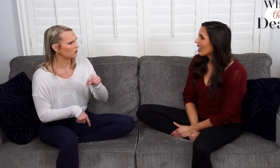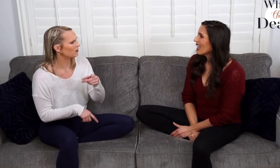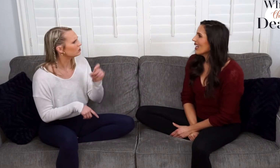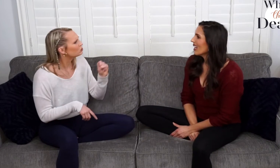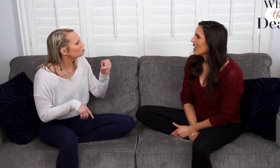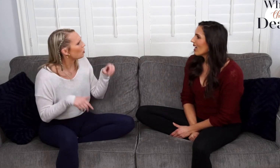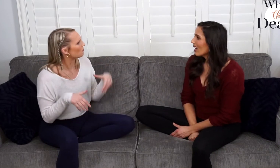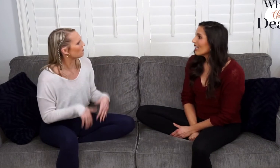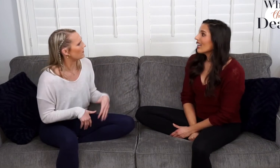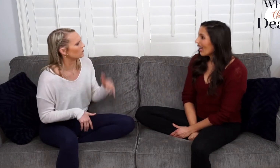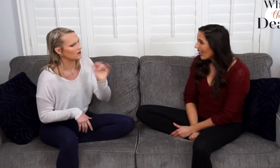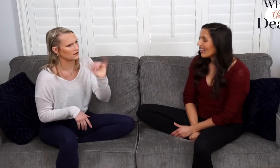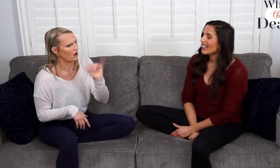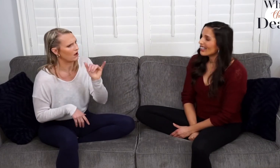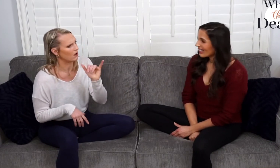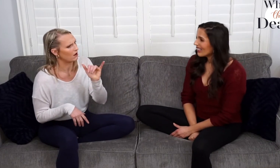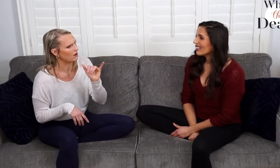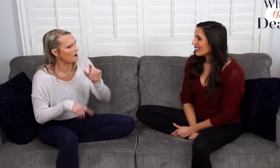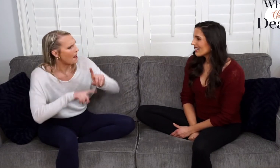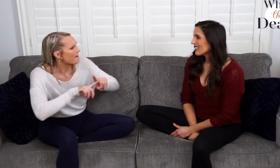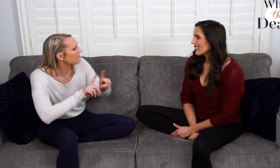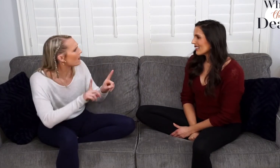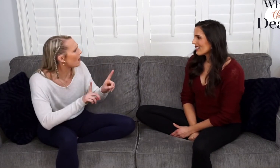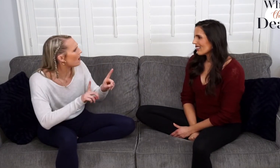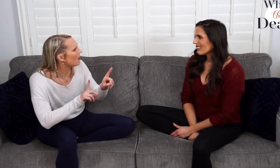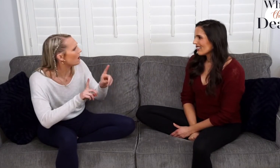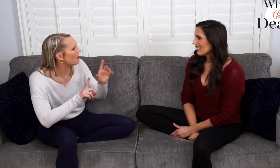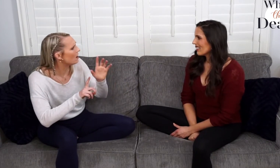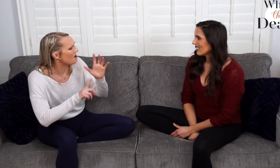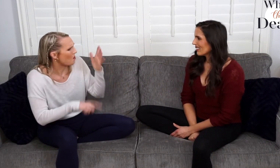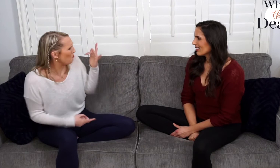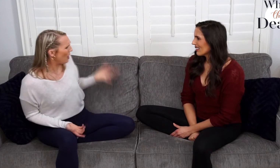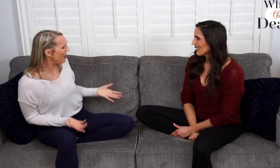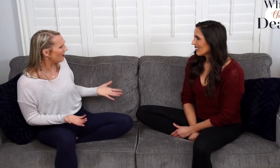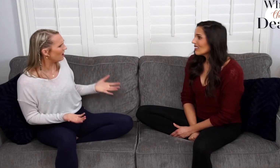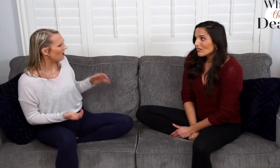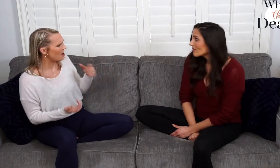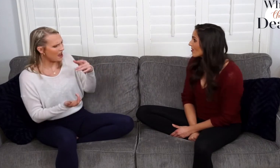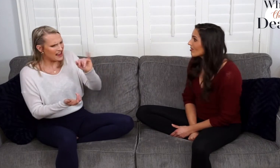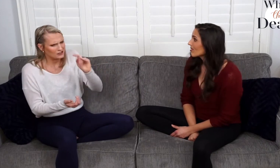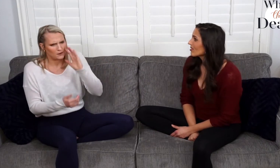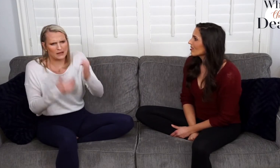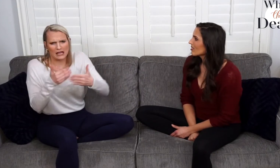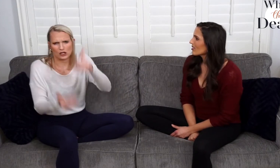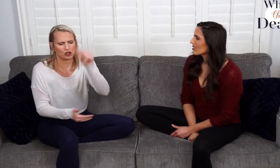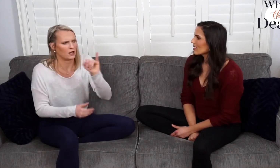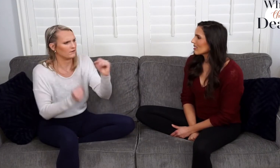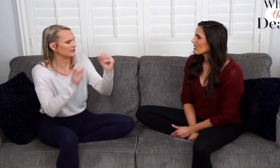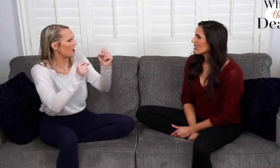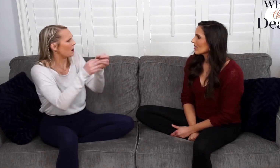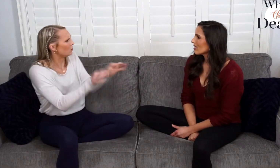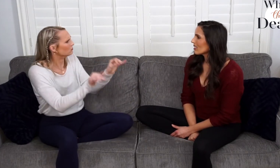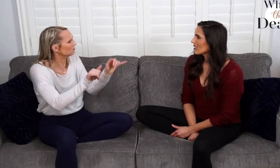“No.” And they're just shocked they're like, “But but why not? It would just be easier if Sign Language